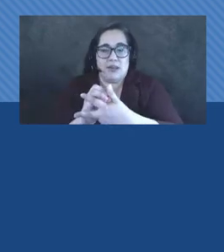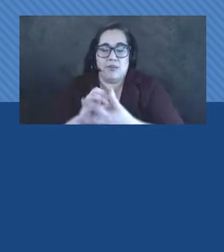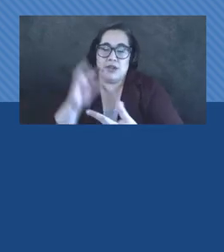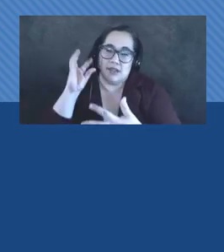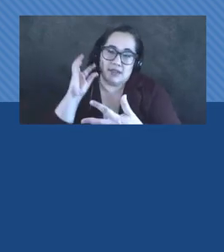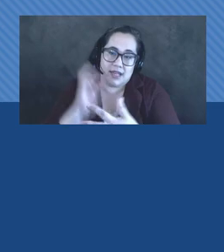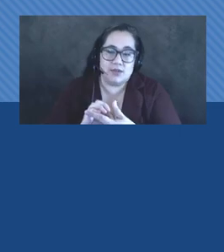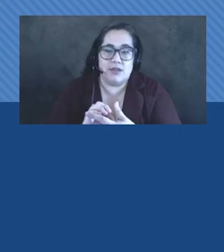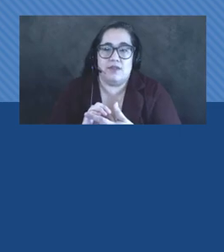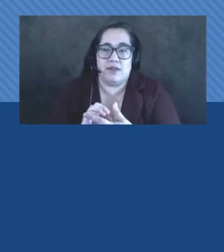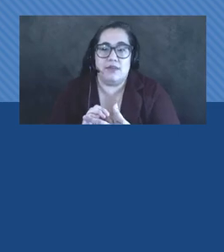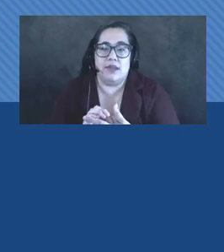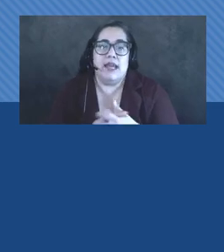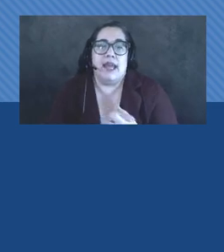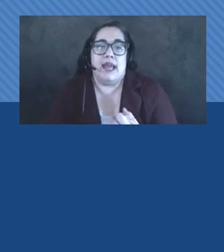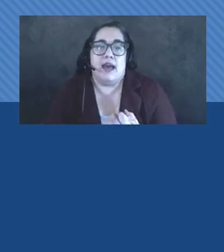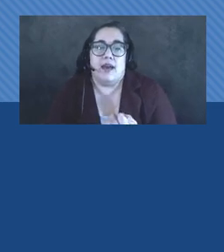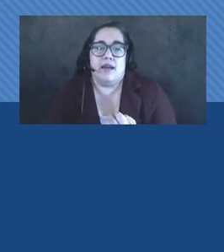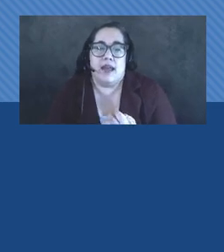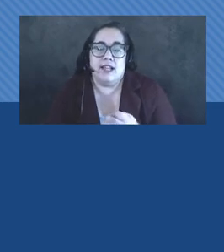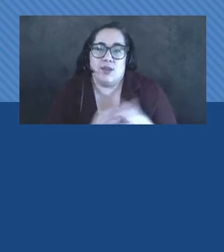the main points. That's what you give them. And so